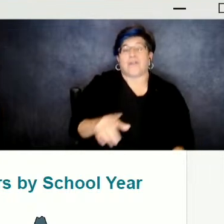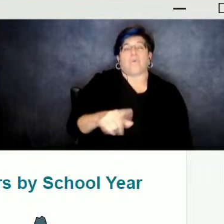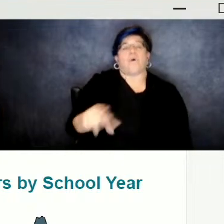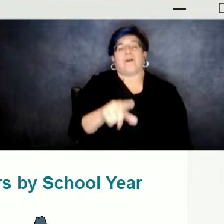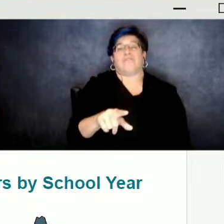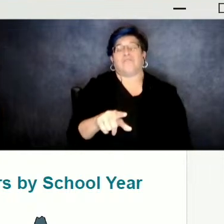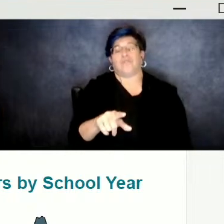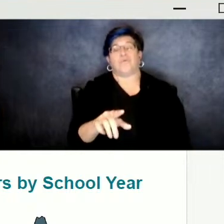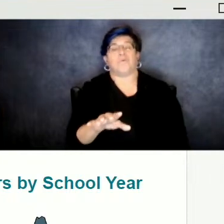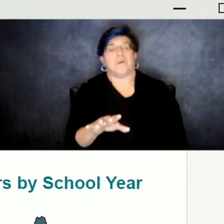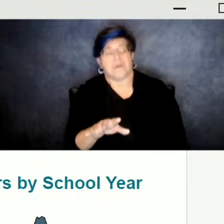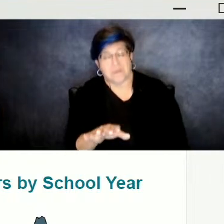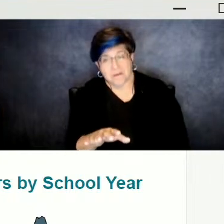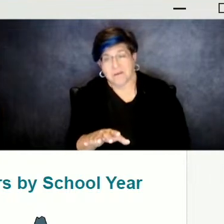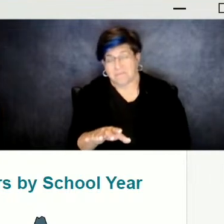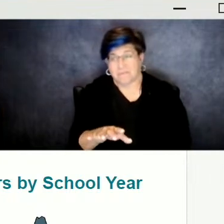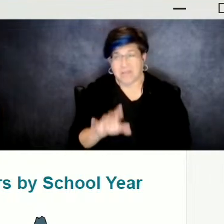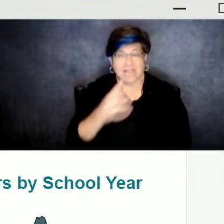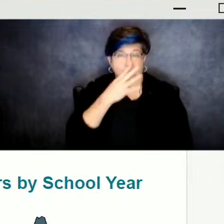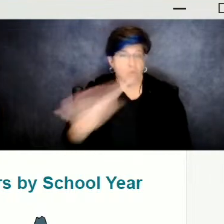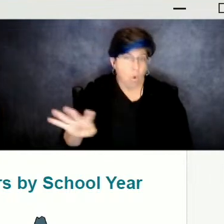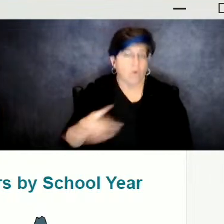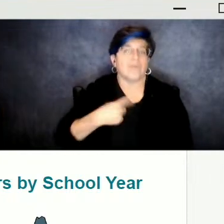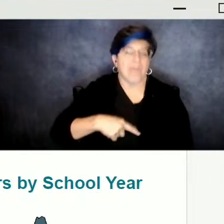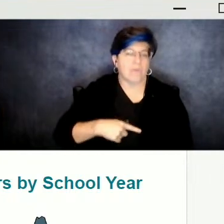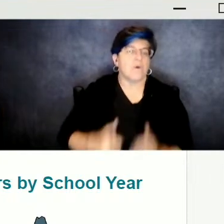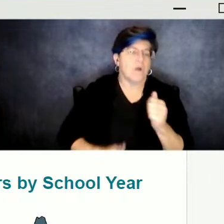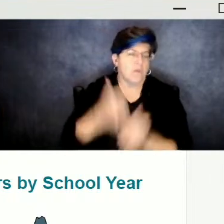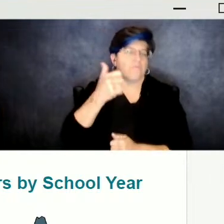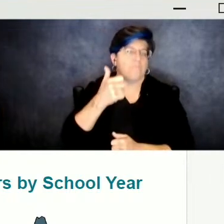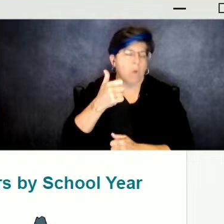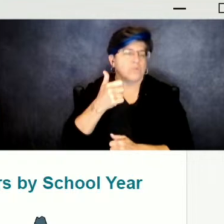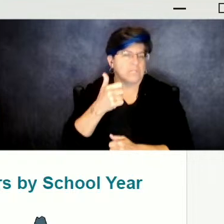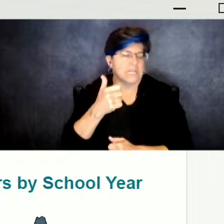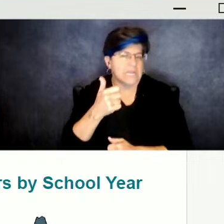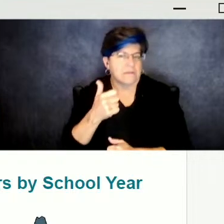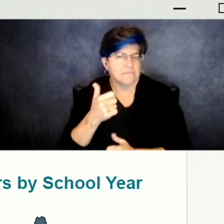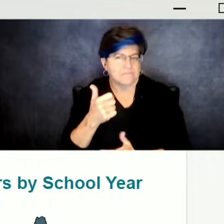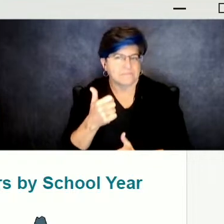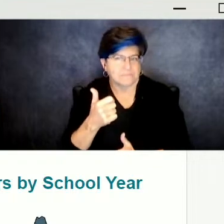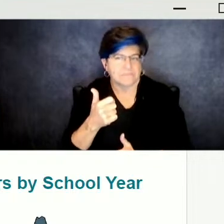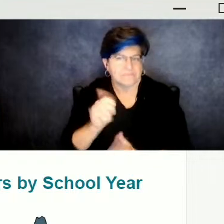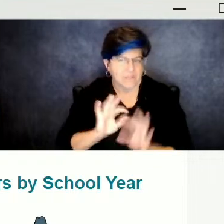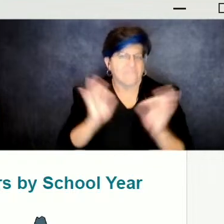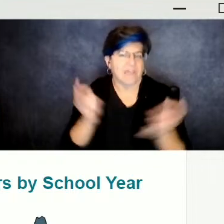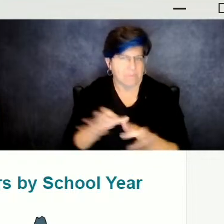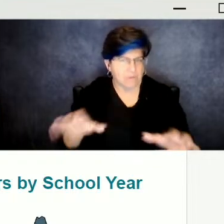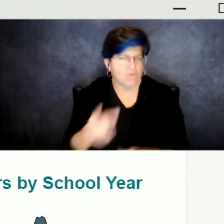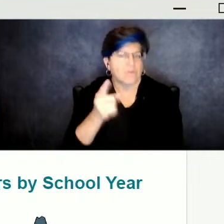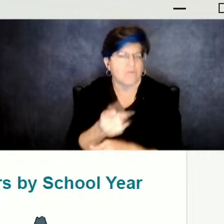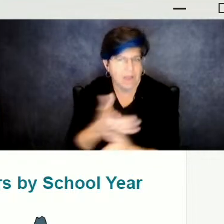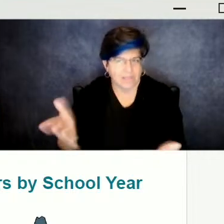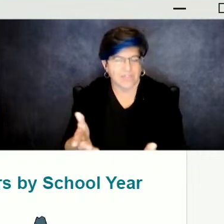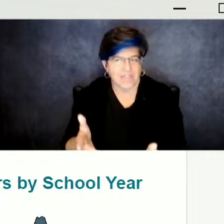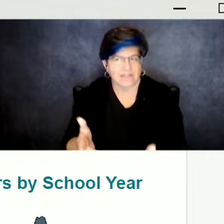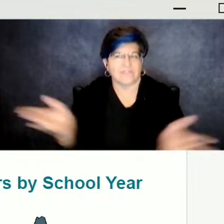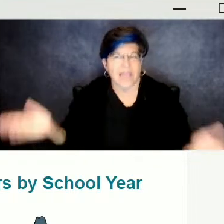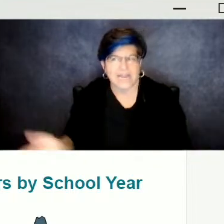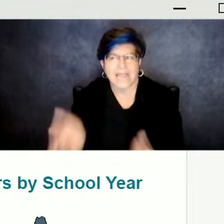HARMFUL AND SO I DON'T WANT TO